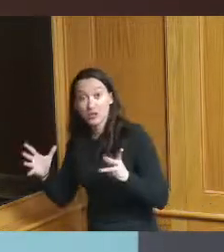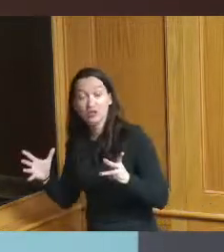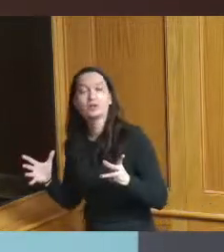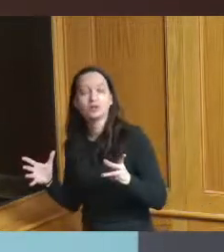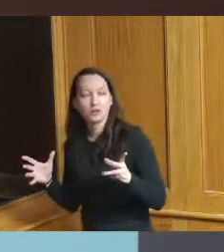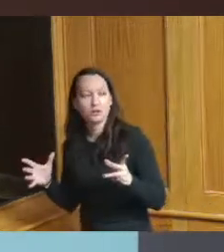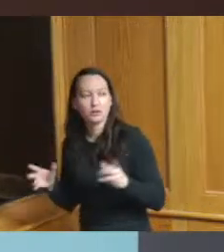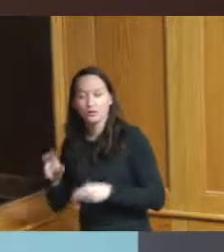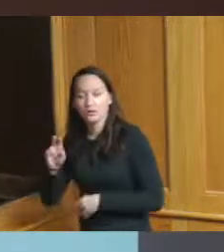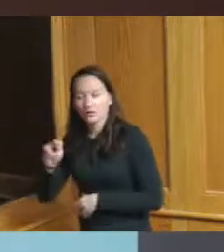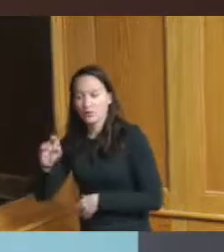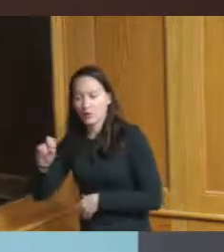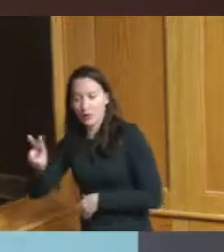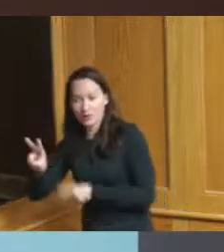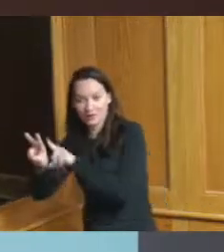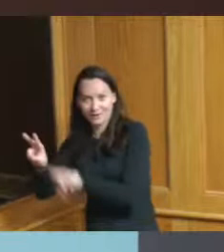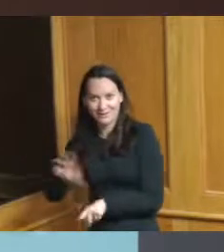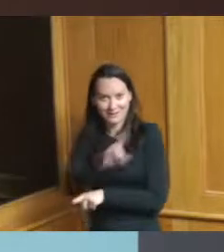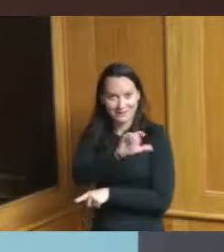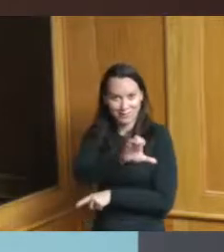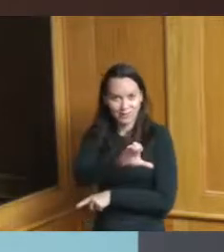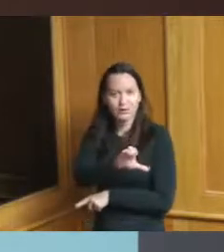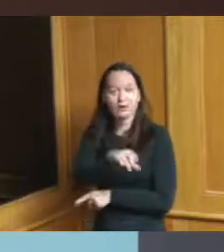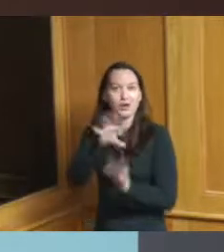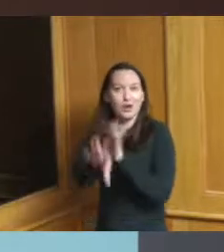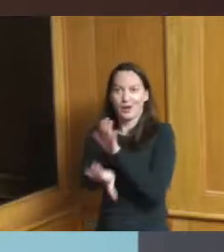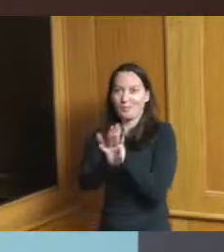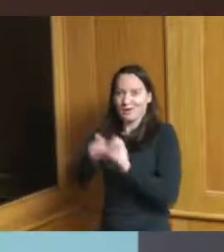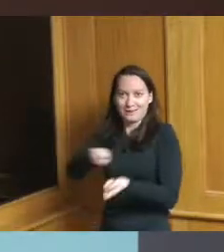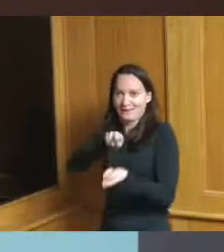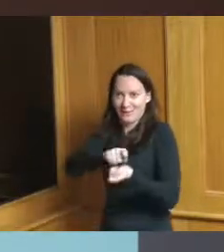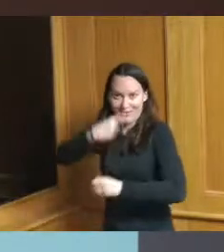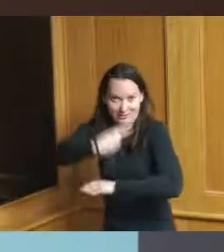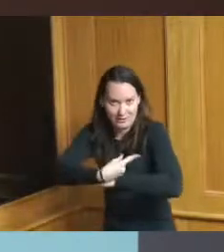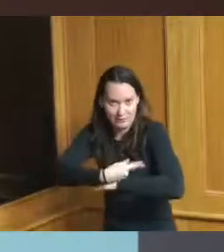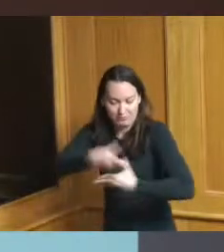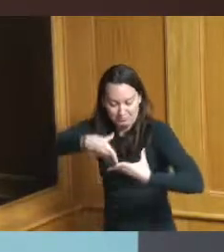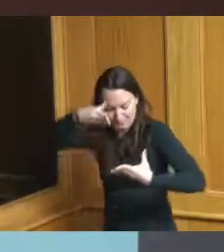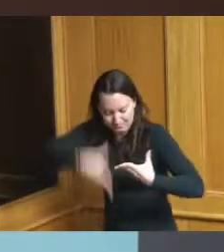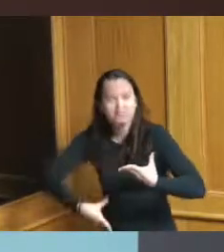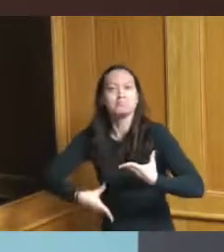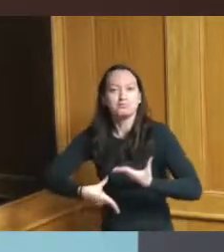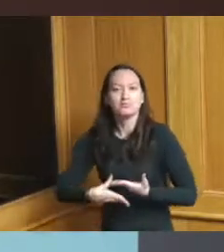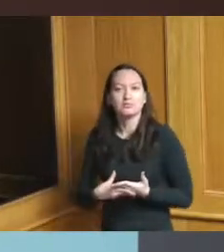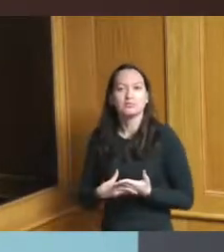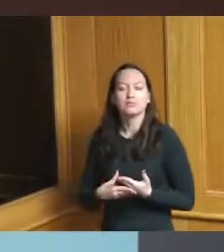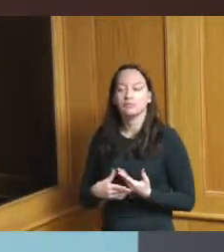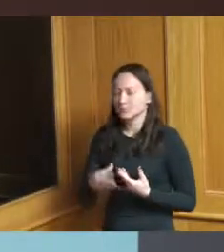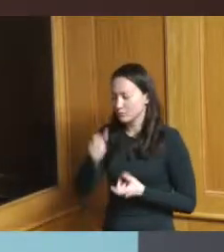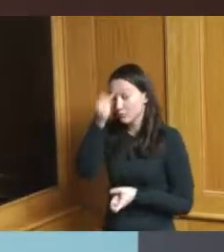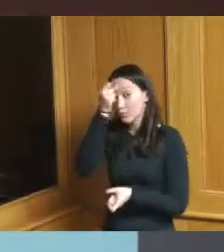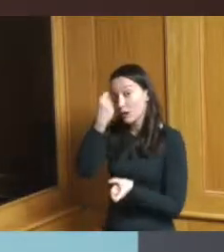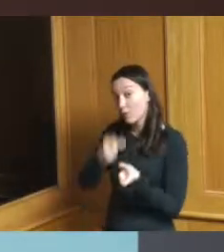November December so we had to pick a date if you will the and recall that the data collection was